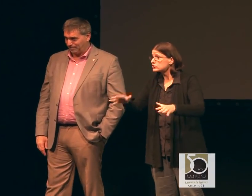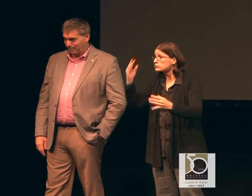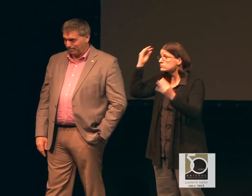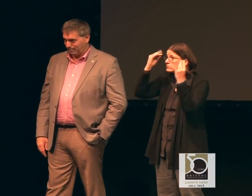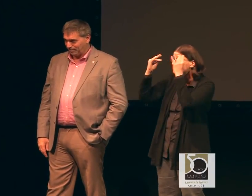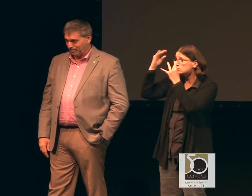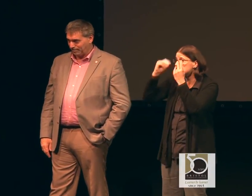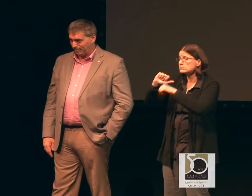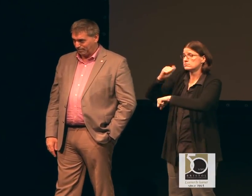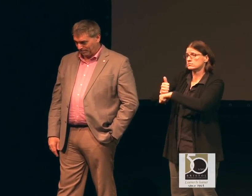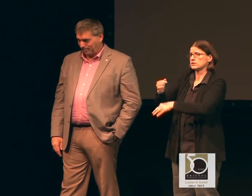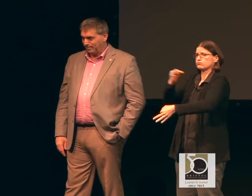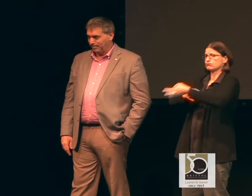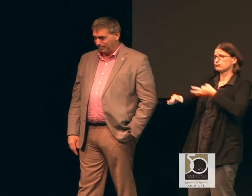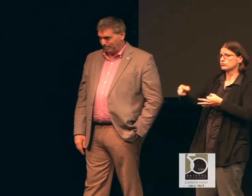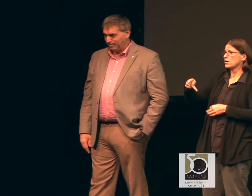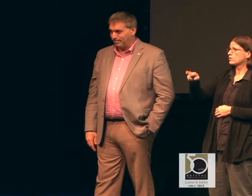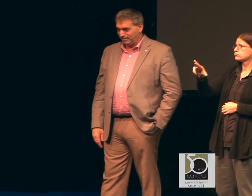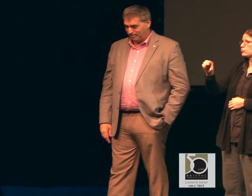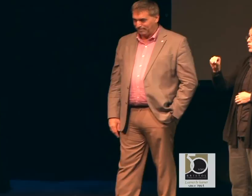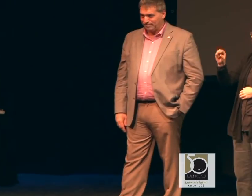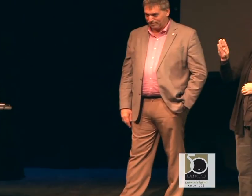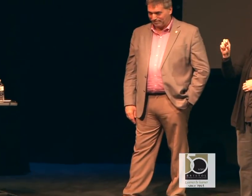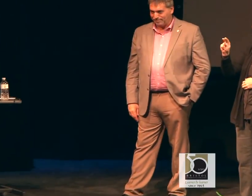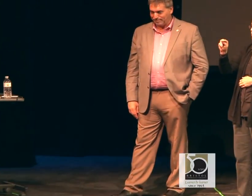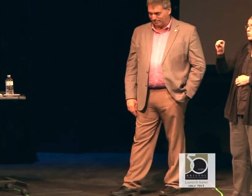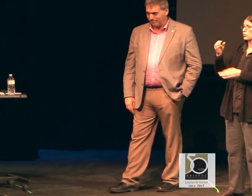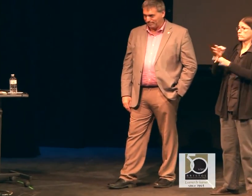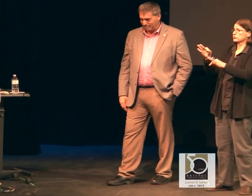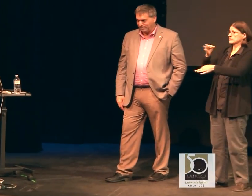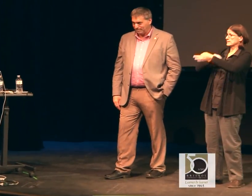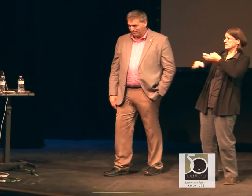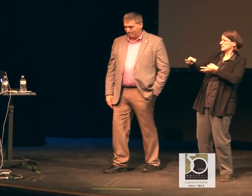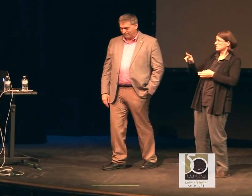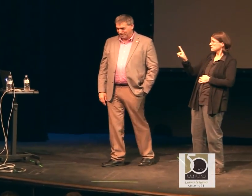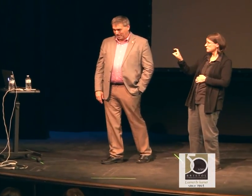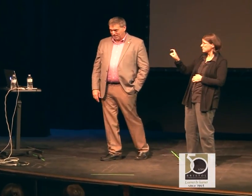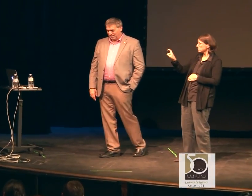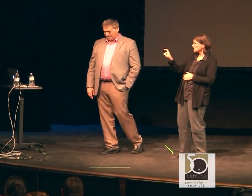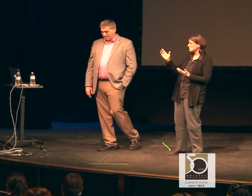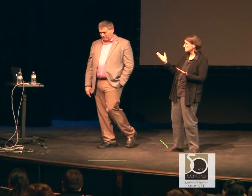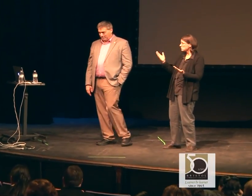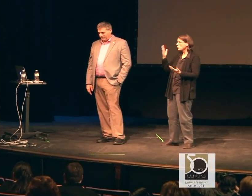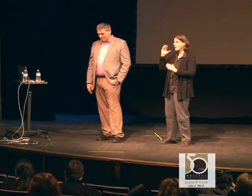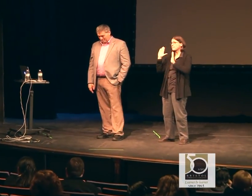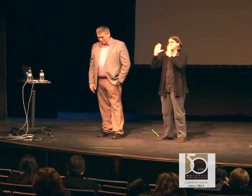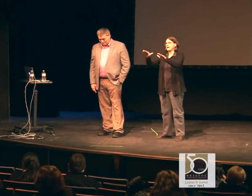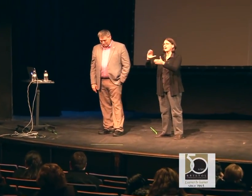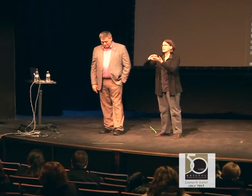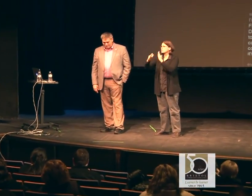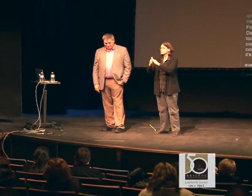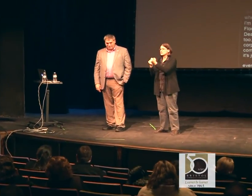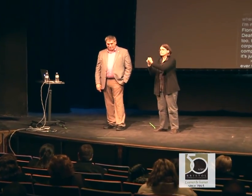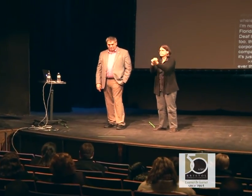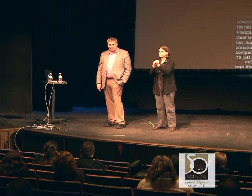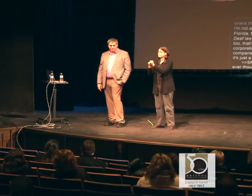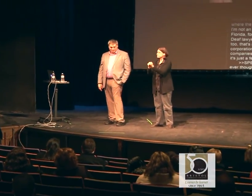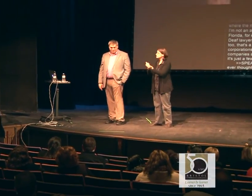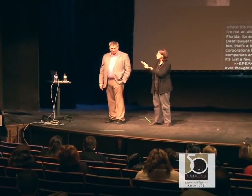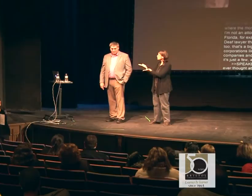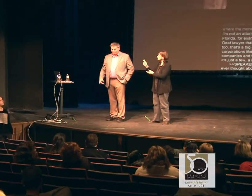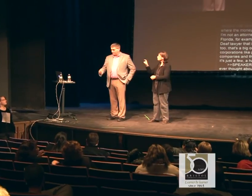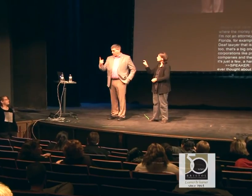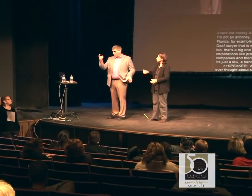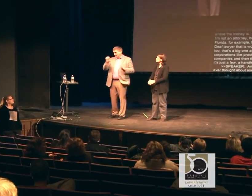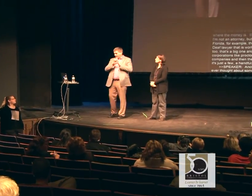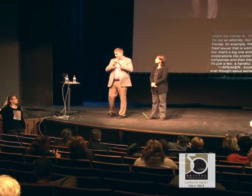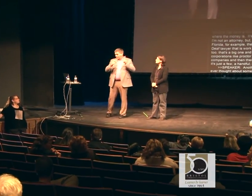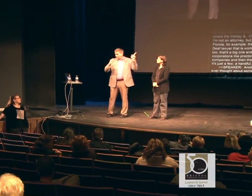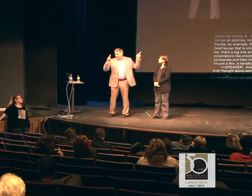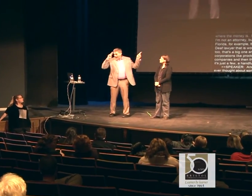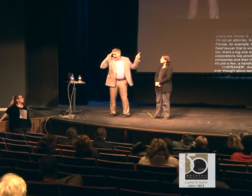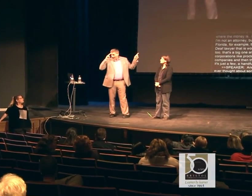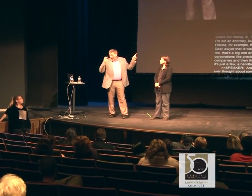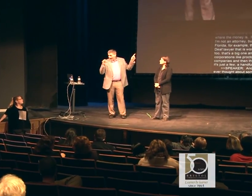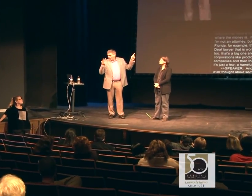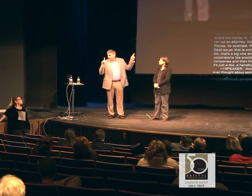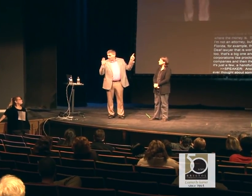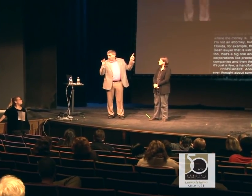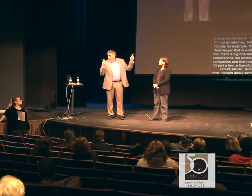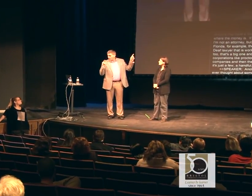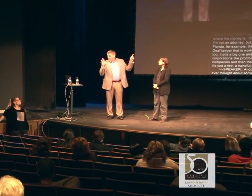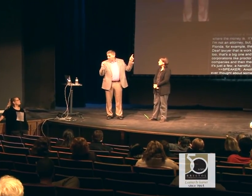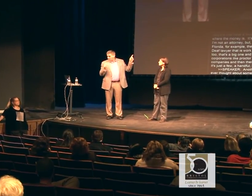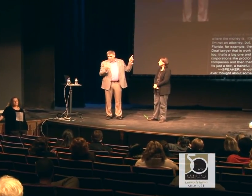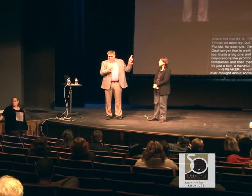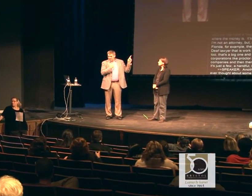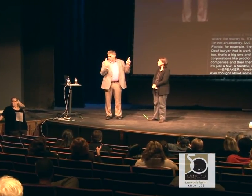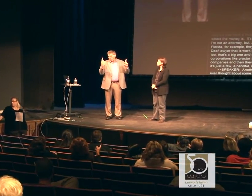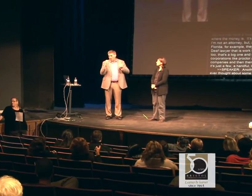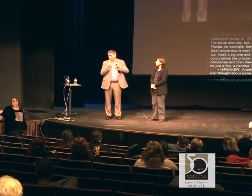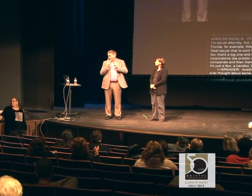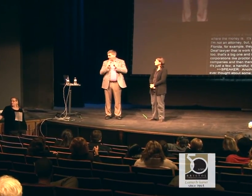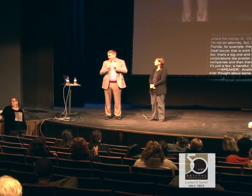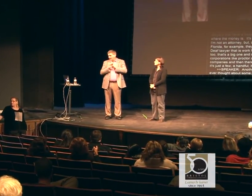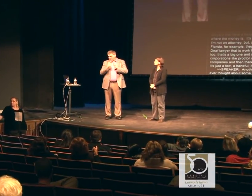back to the community. >>CHRIS WAGNER: Howard Rosenblum